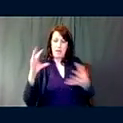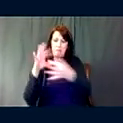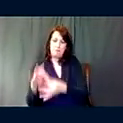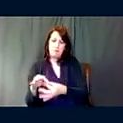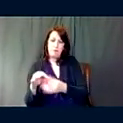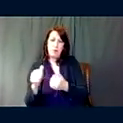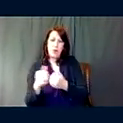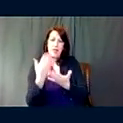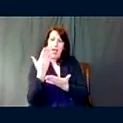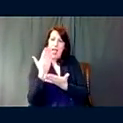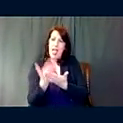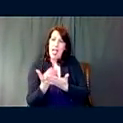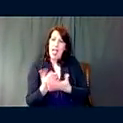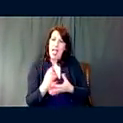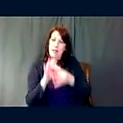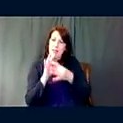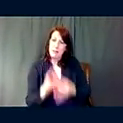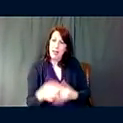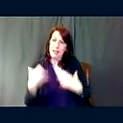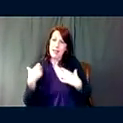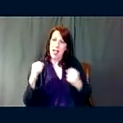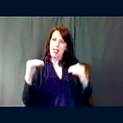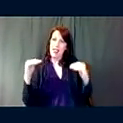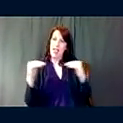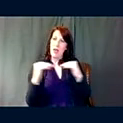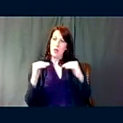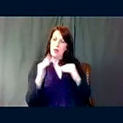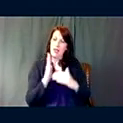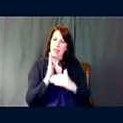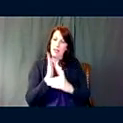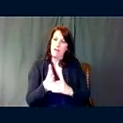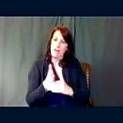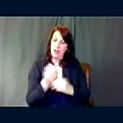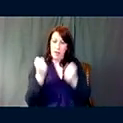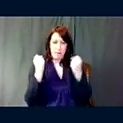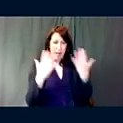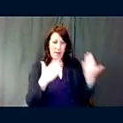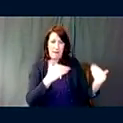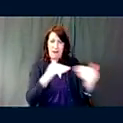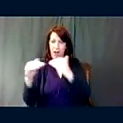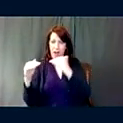AND THAT MARRIED WITH THE EVIDENCE-BASED HEALTH EQUITY INTERVENTIONS THAT SO MANY OF MY